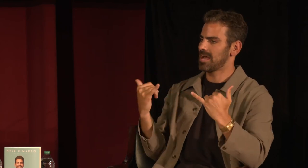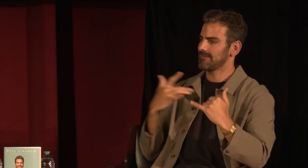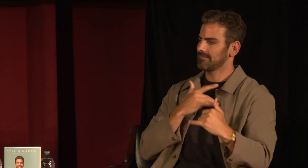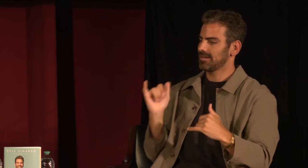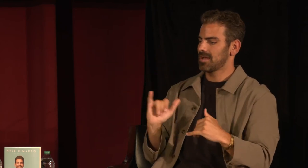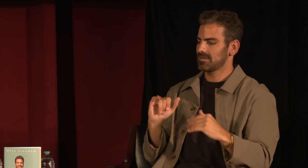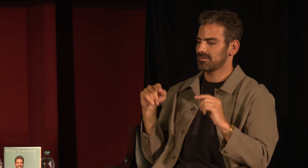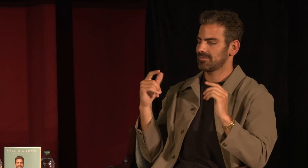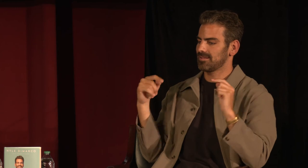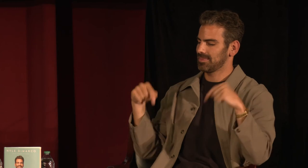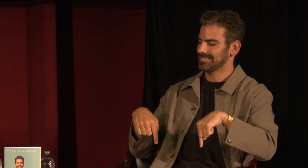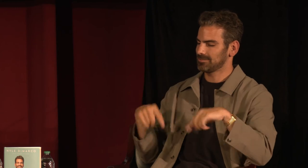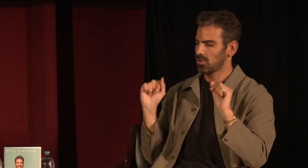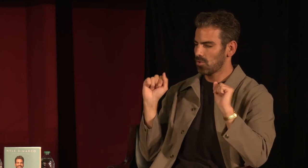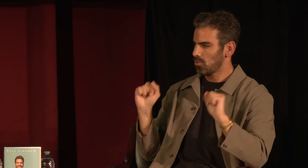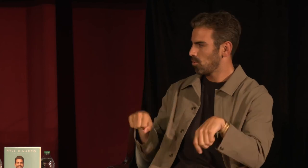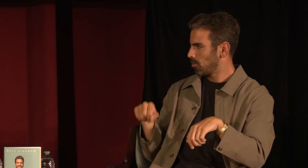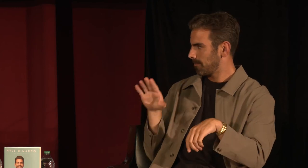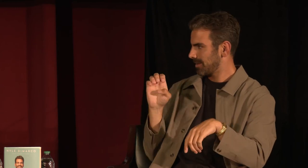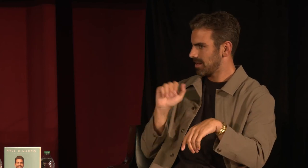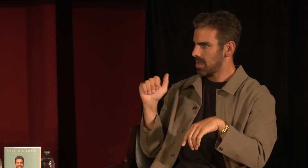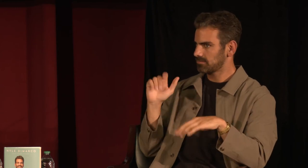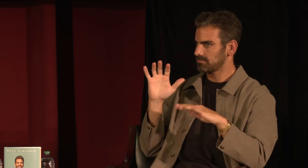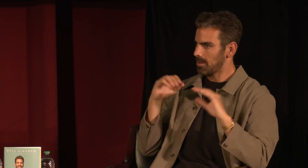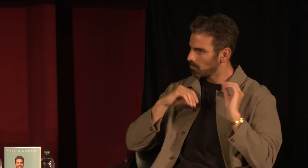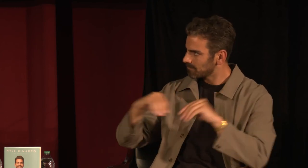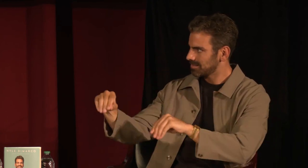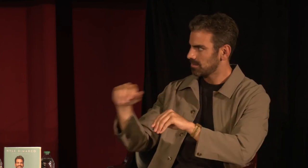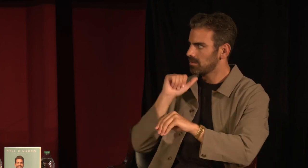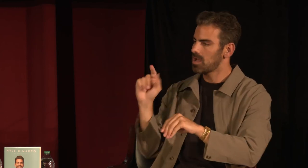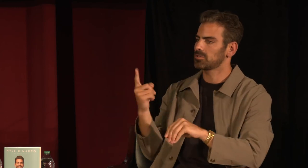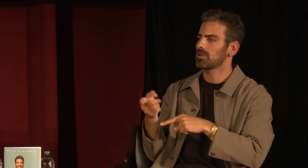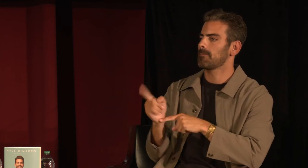I think it's incredible. And now it feels like this really is so much